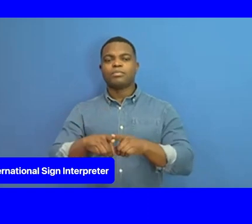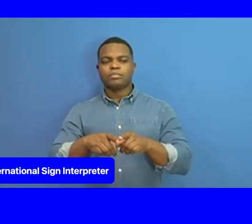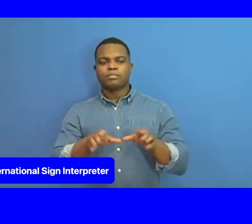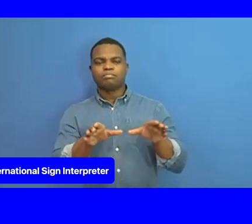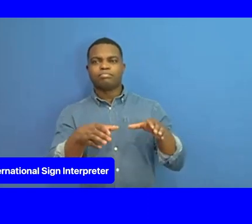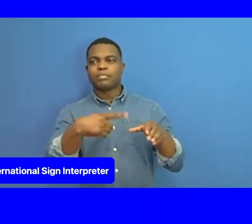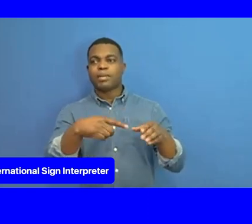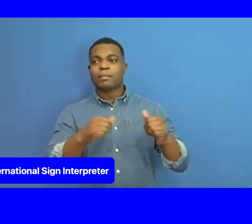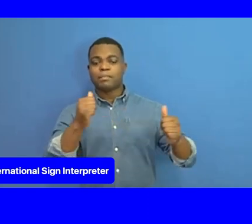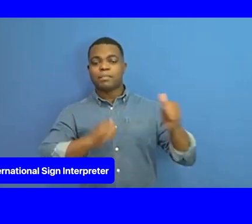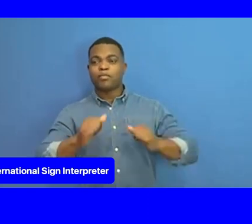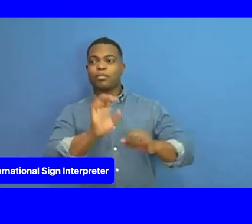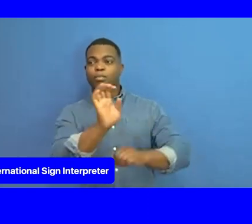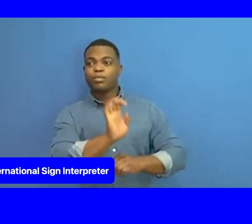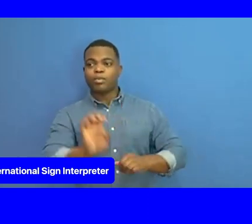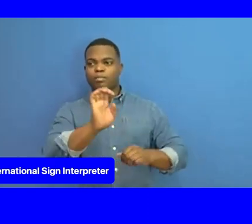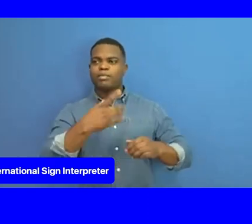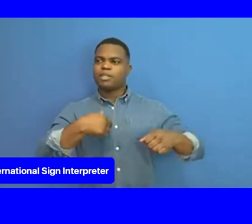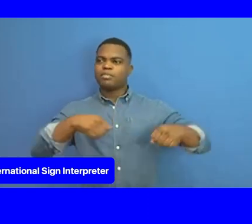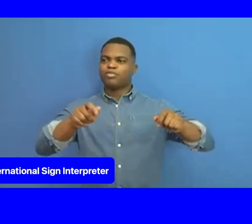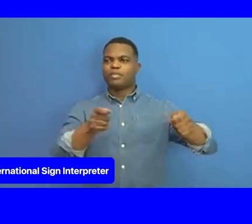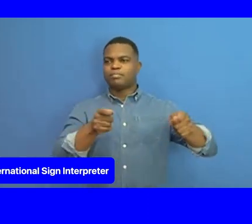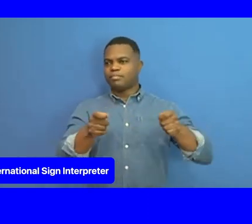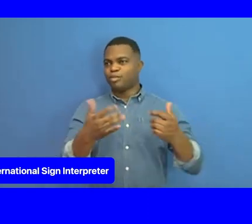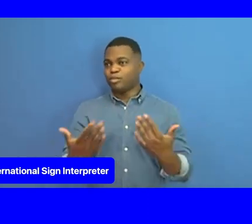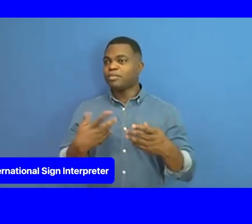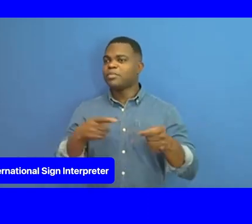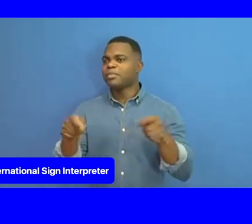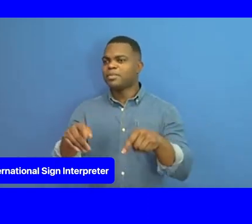of Perform Europe, will inform you about the new Open Call,